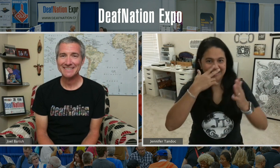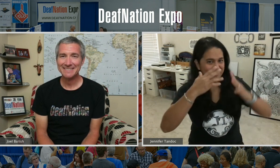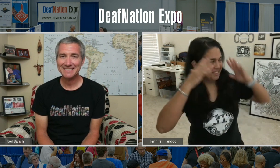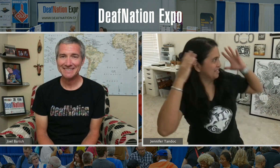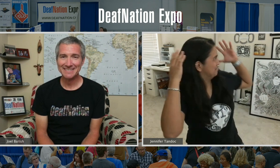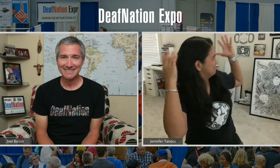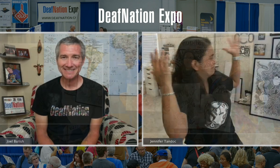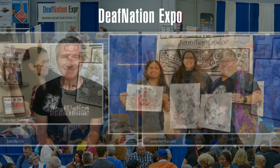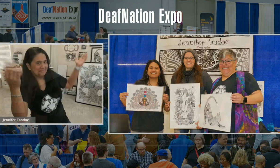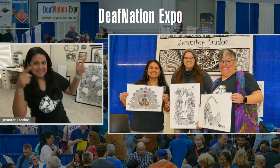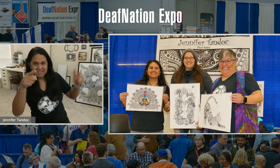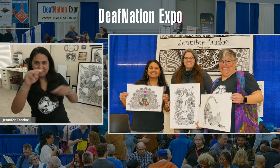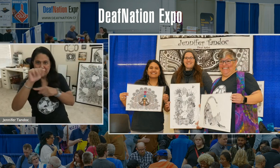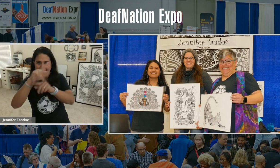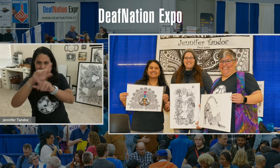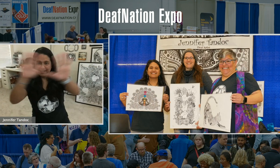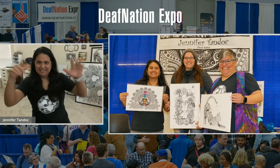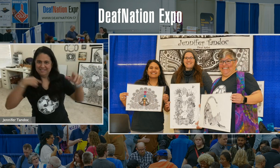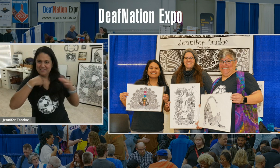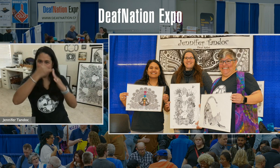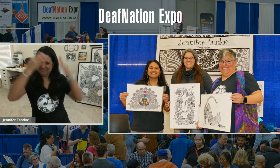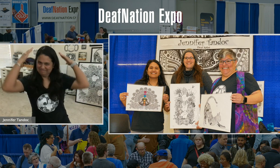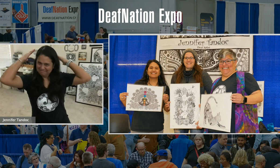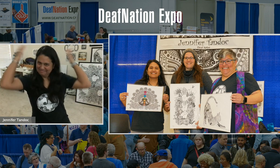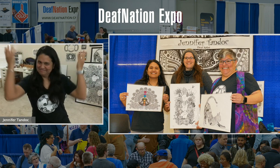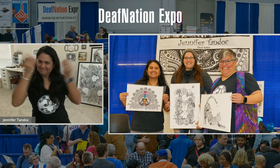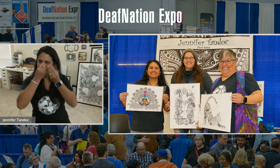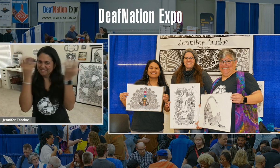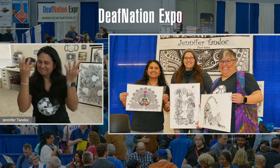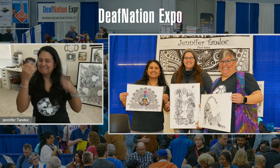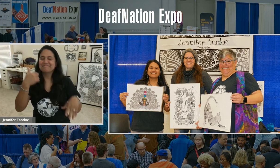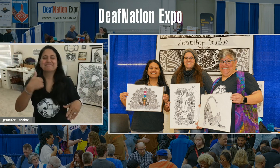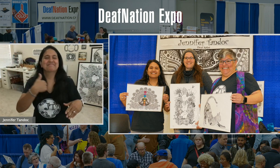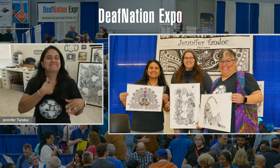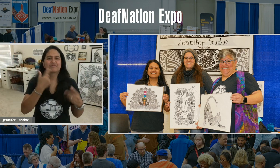I’m an artist as you can see behind me. You have a map behind you and I have art behind me!